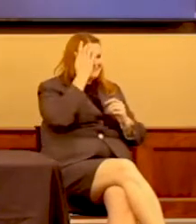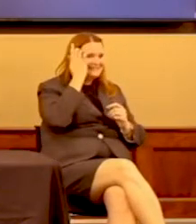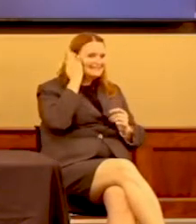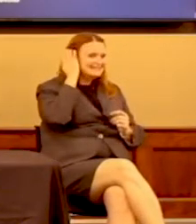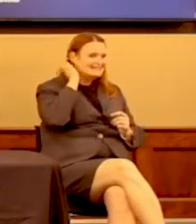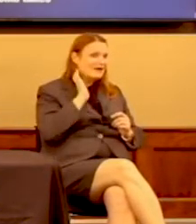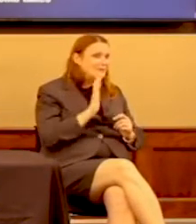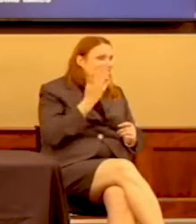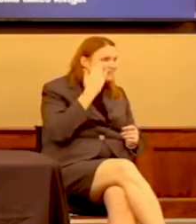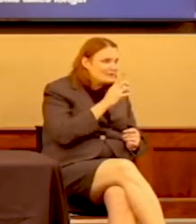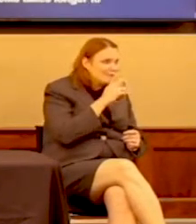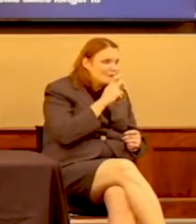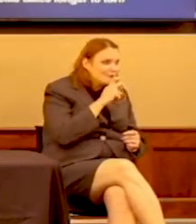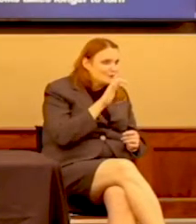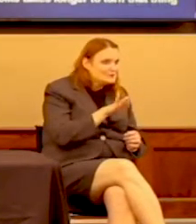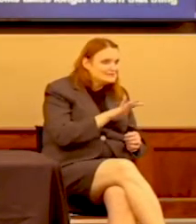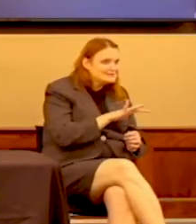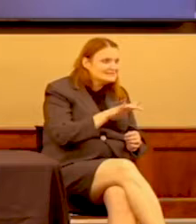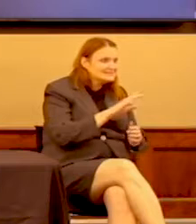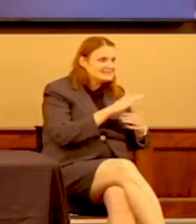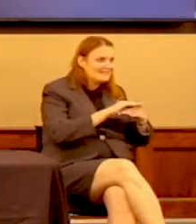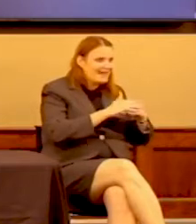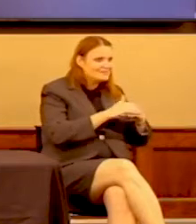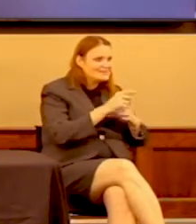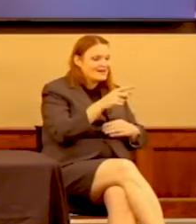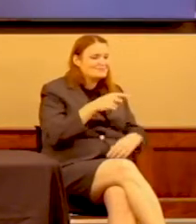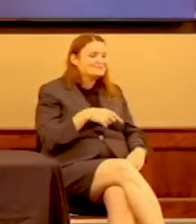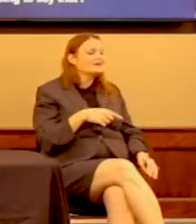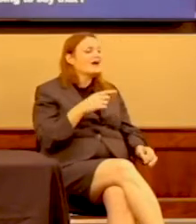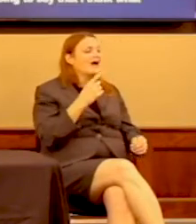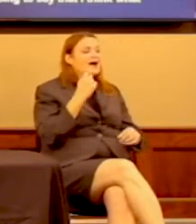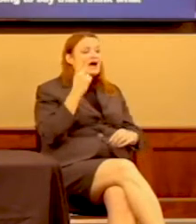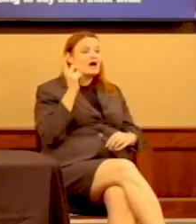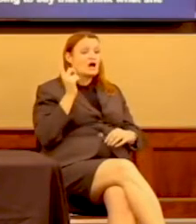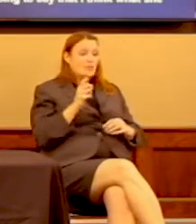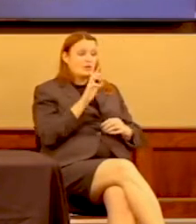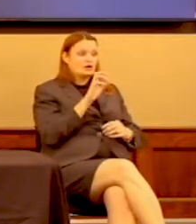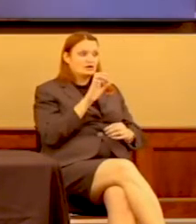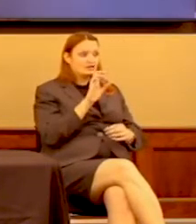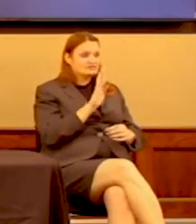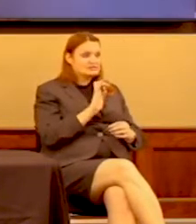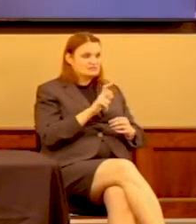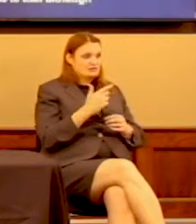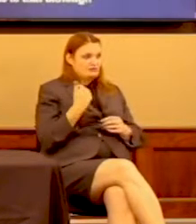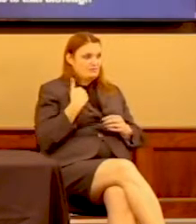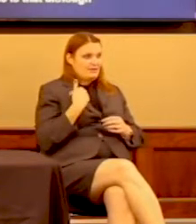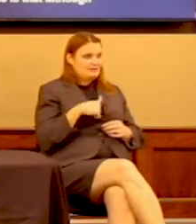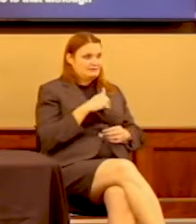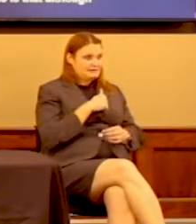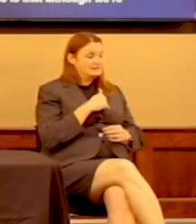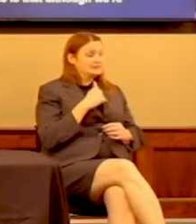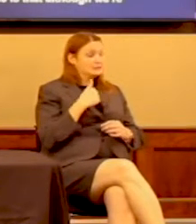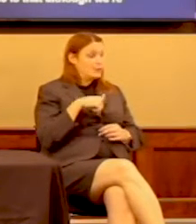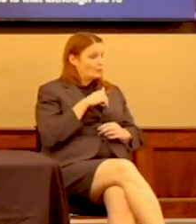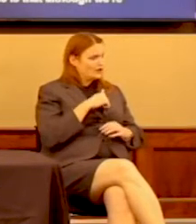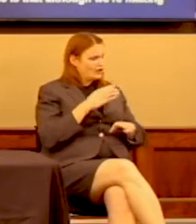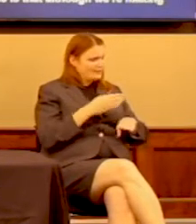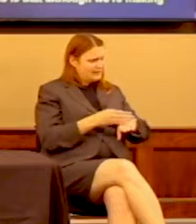gonna say that I think what she reminds us is that although we're making